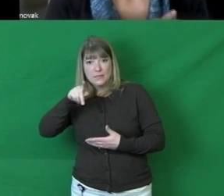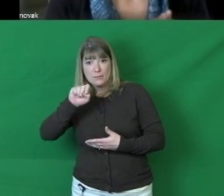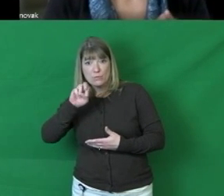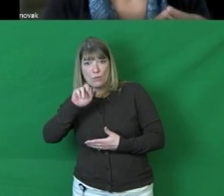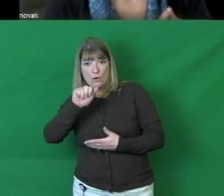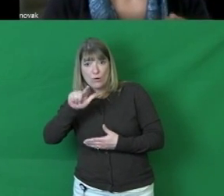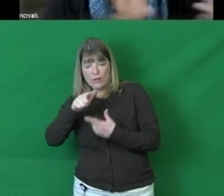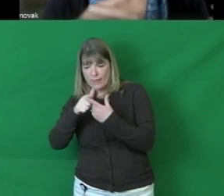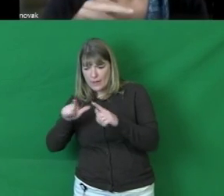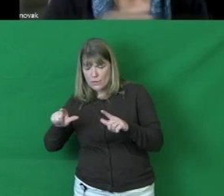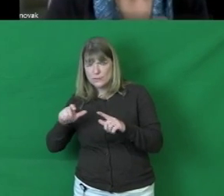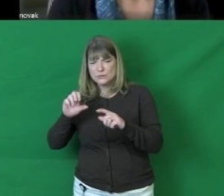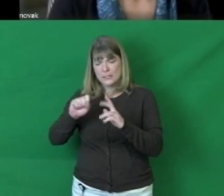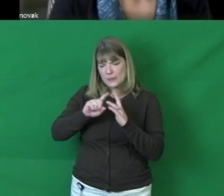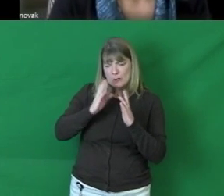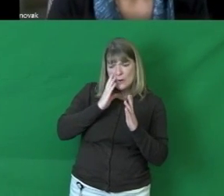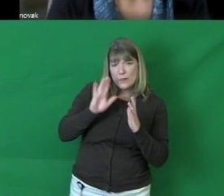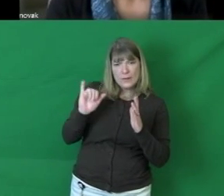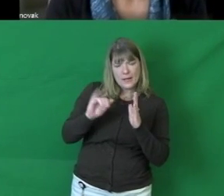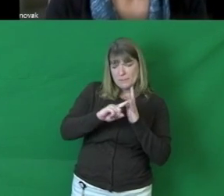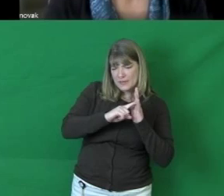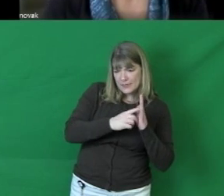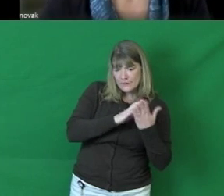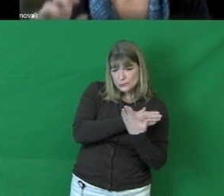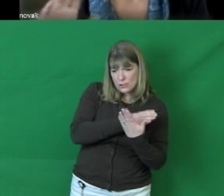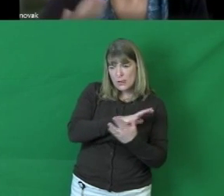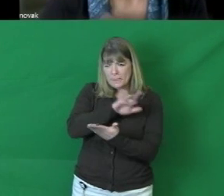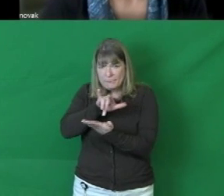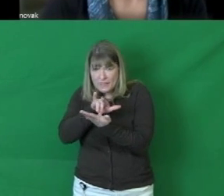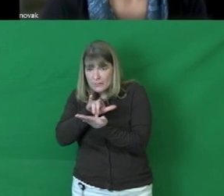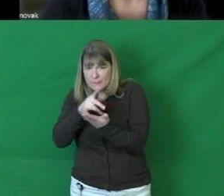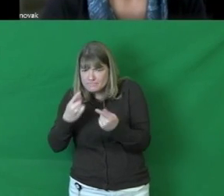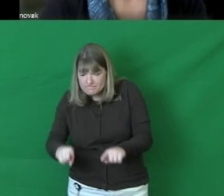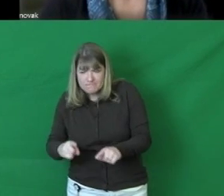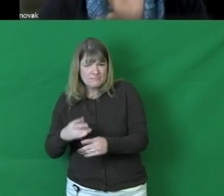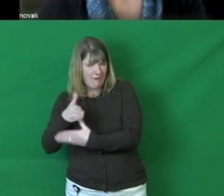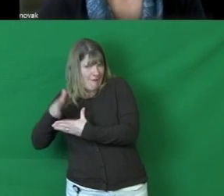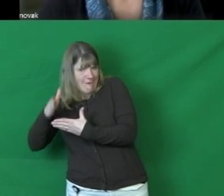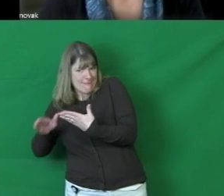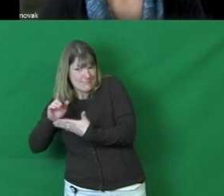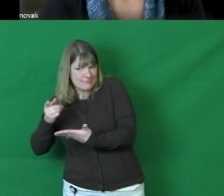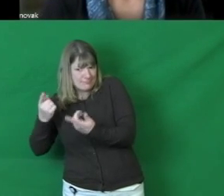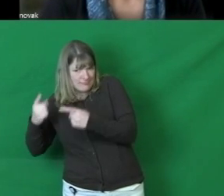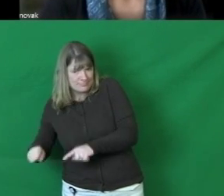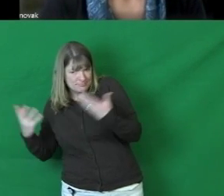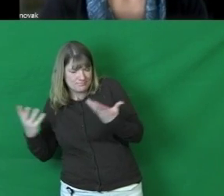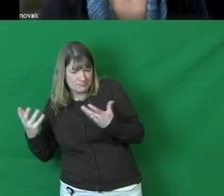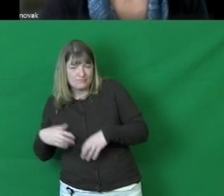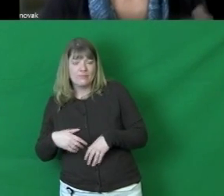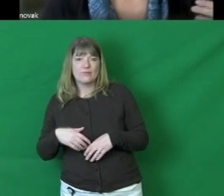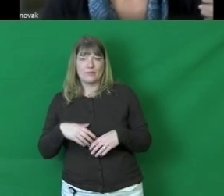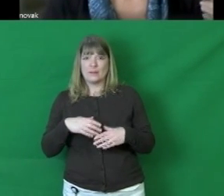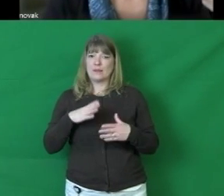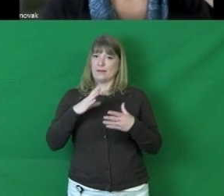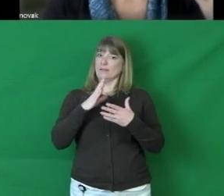by asking them, "What happens at the beginning of this song, what happens in the middle, and what happens at the end?" A lot of songs have